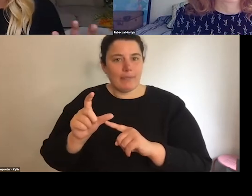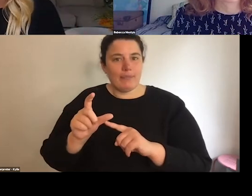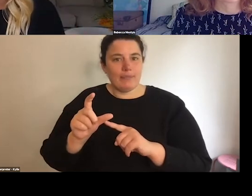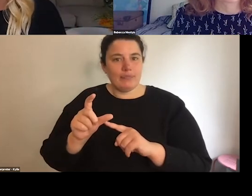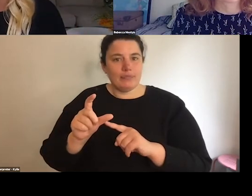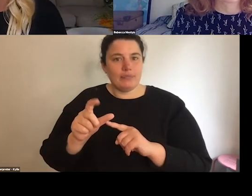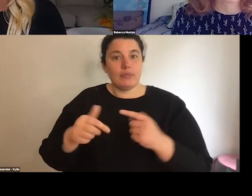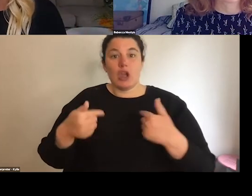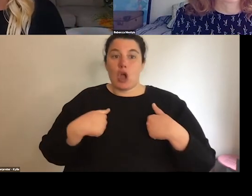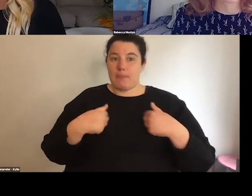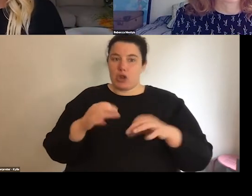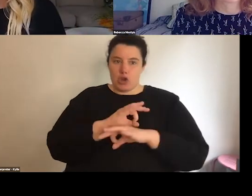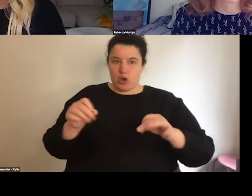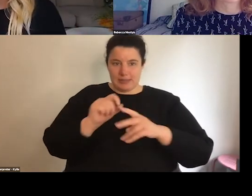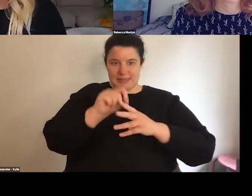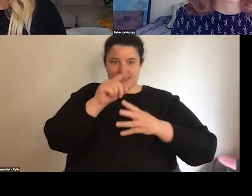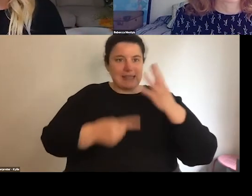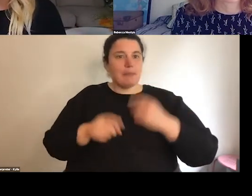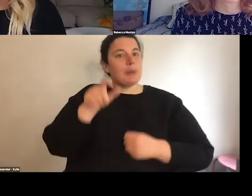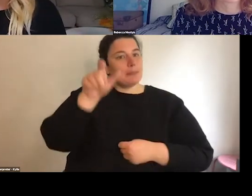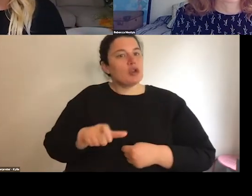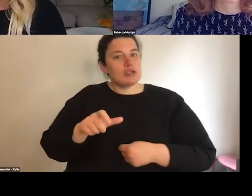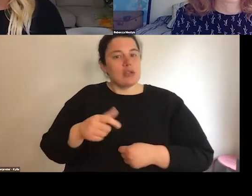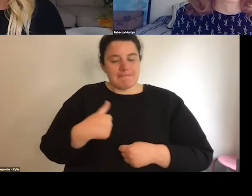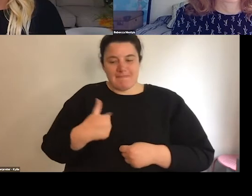person myself, having the privilege to be able to join this conversation.